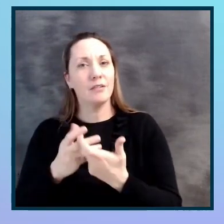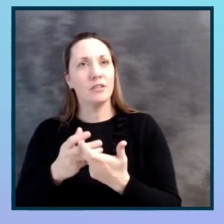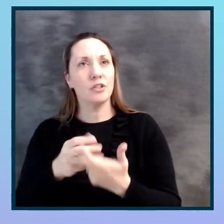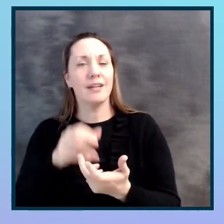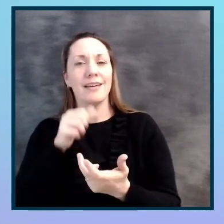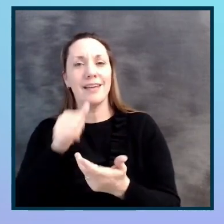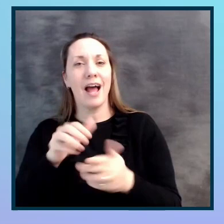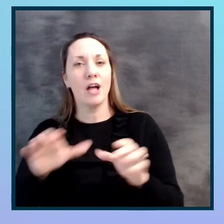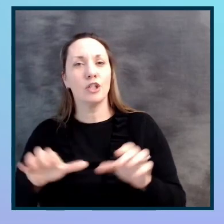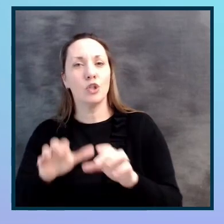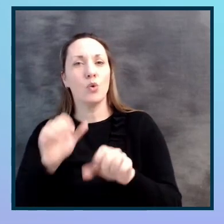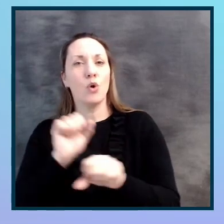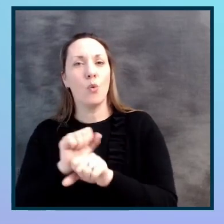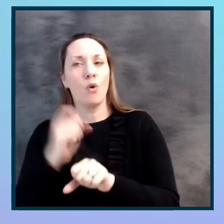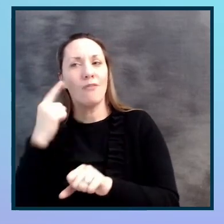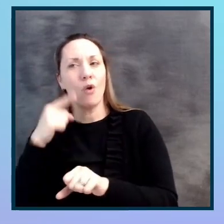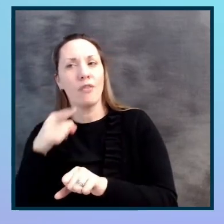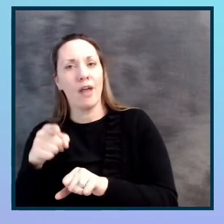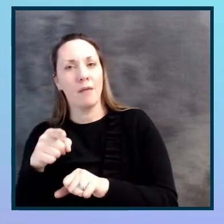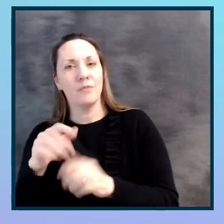How do we begin shifting the culture?